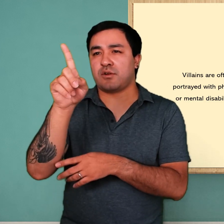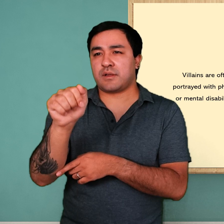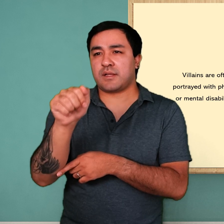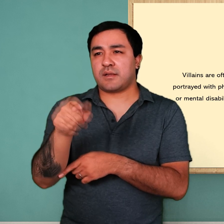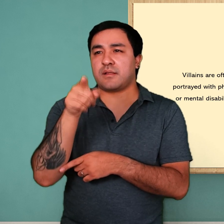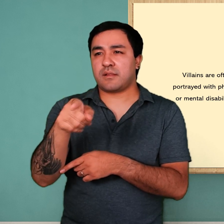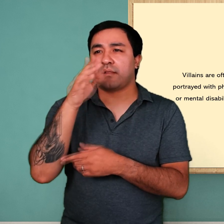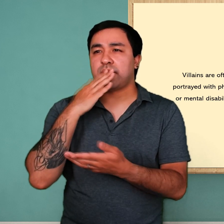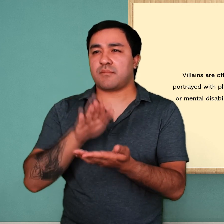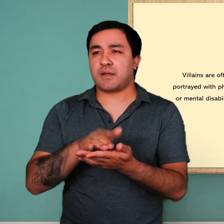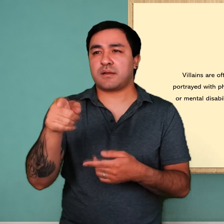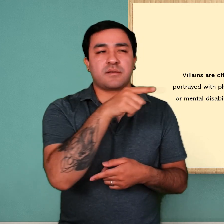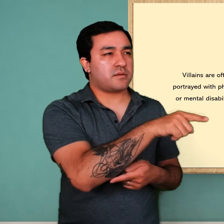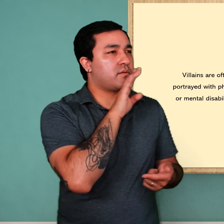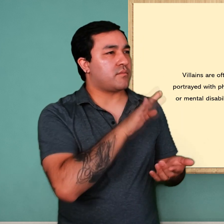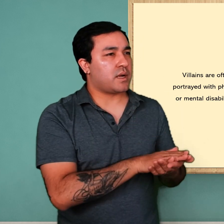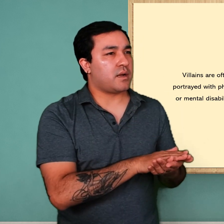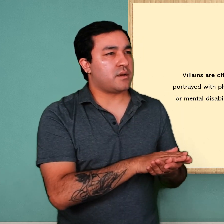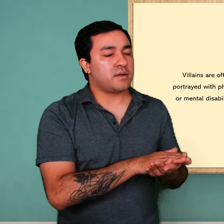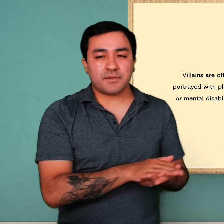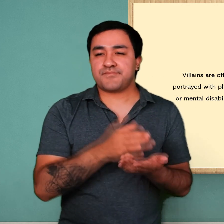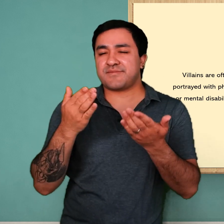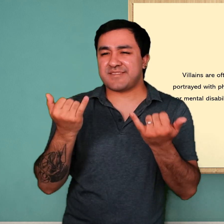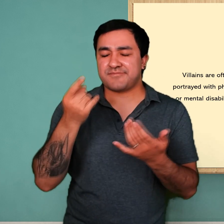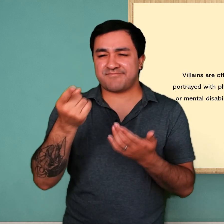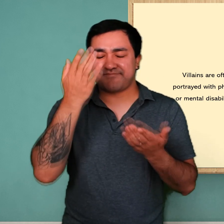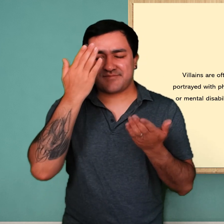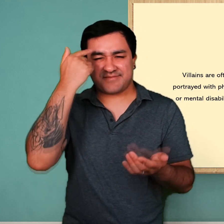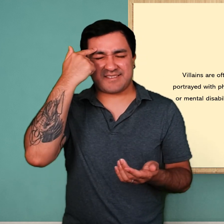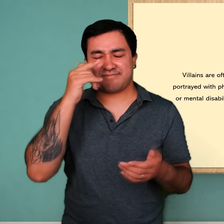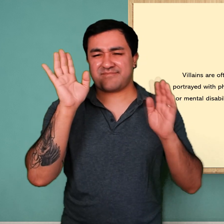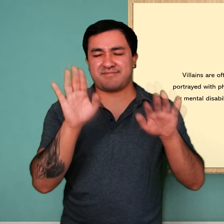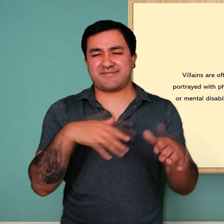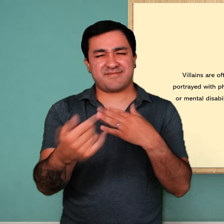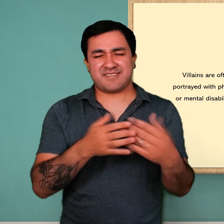bad people have a disability, and therefore, disabled people are bad.